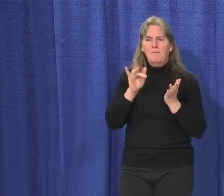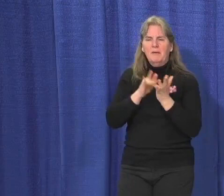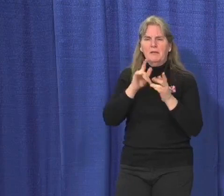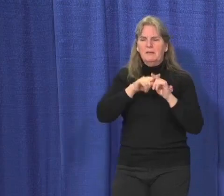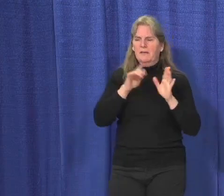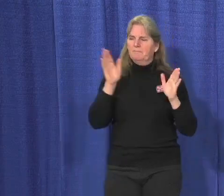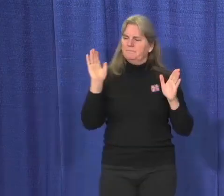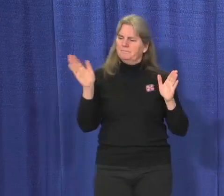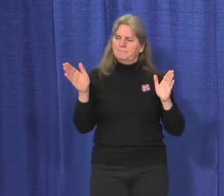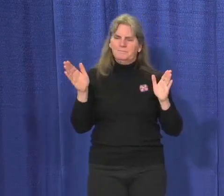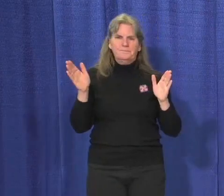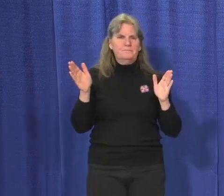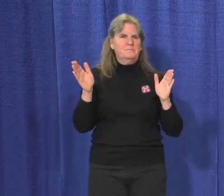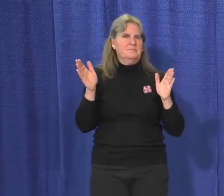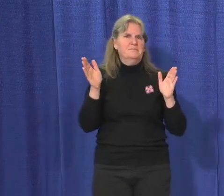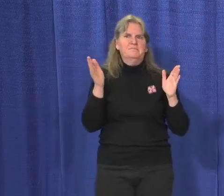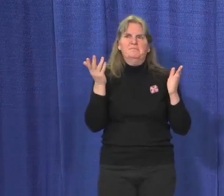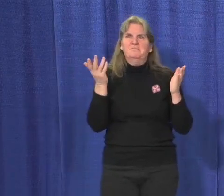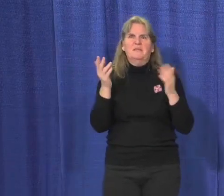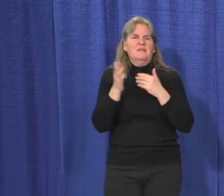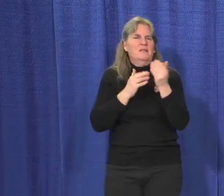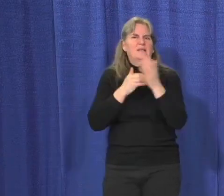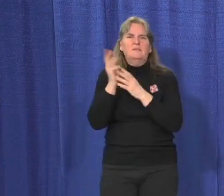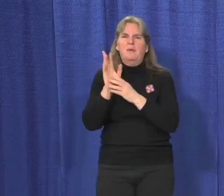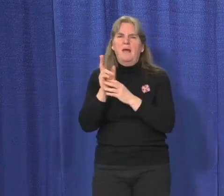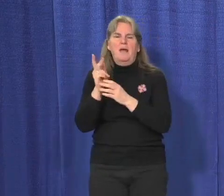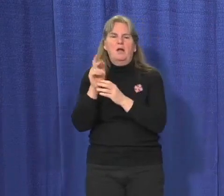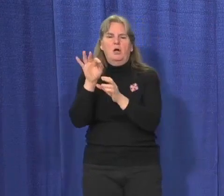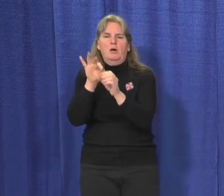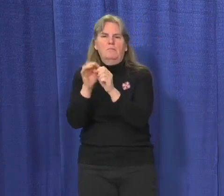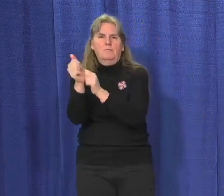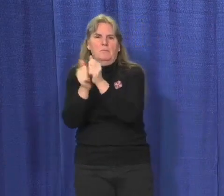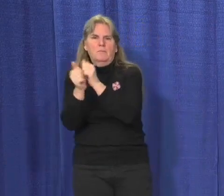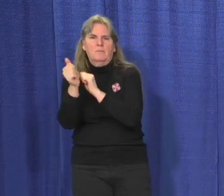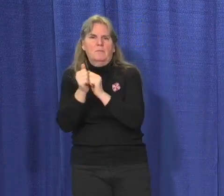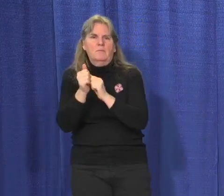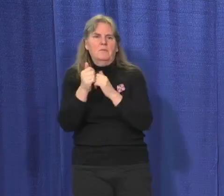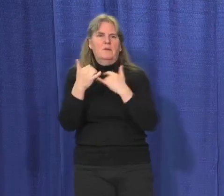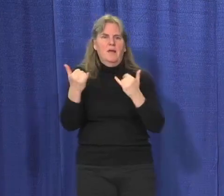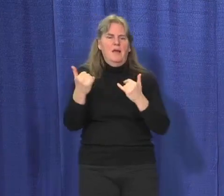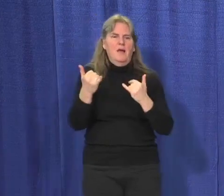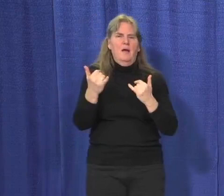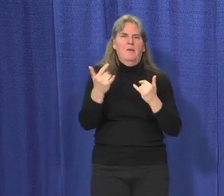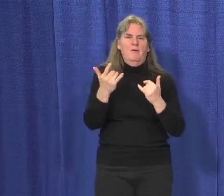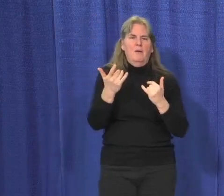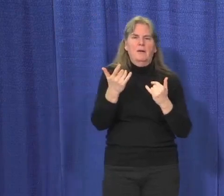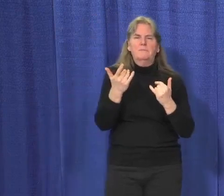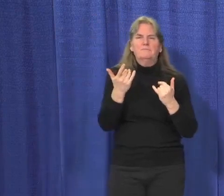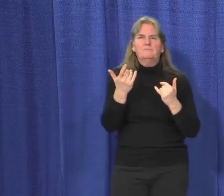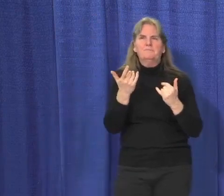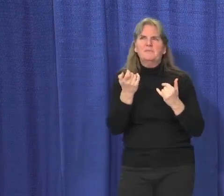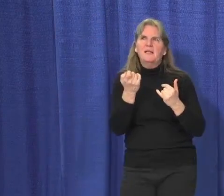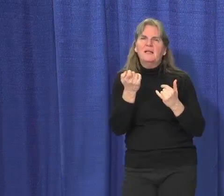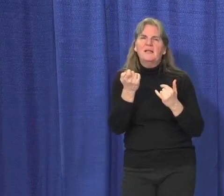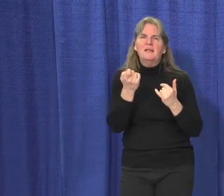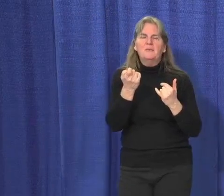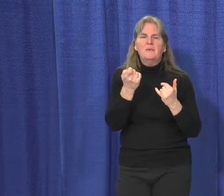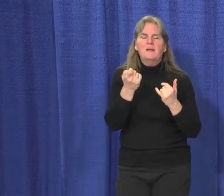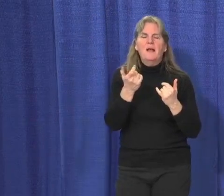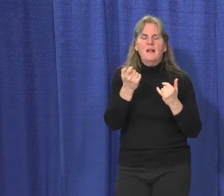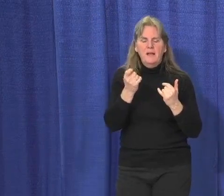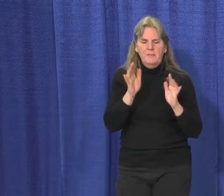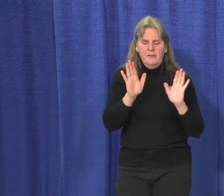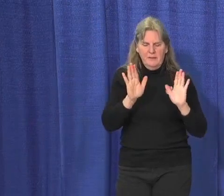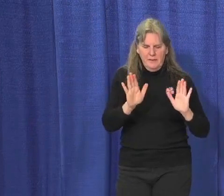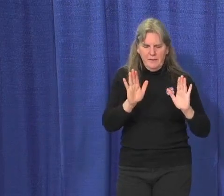interim period regardless and it